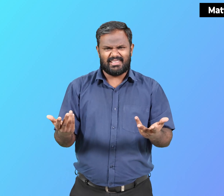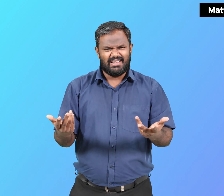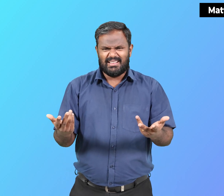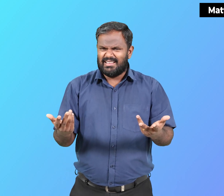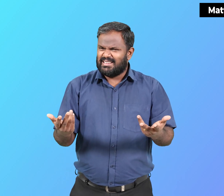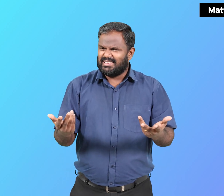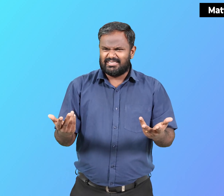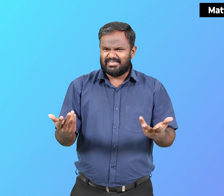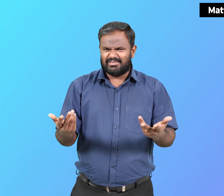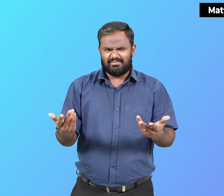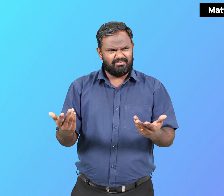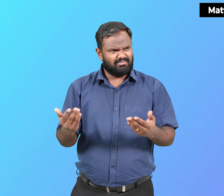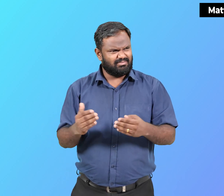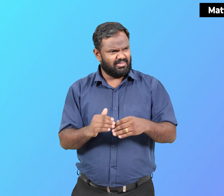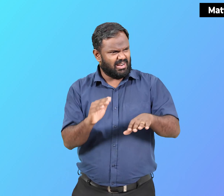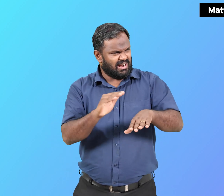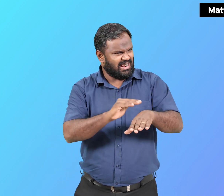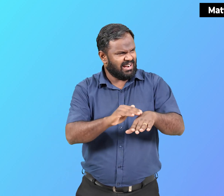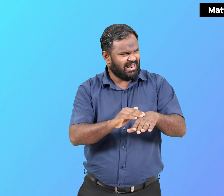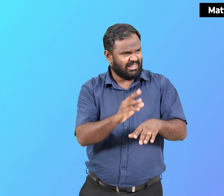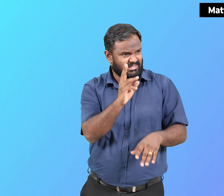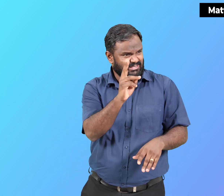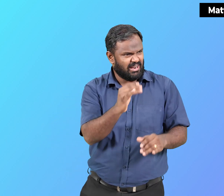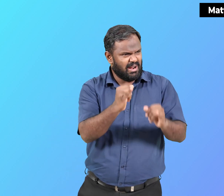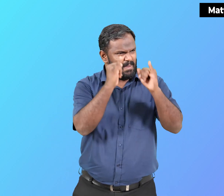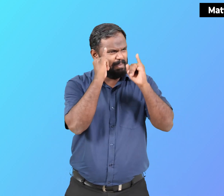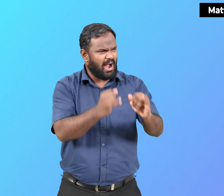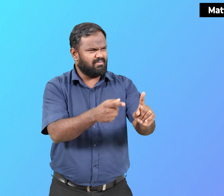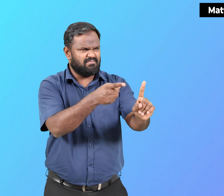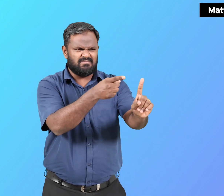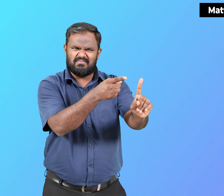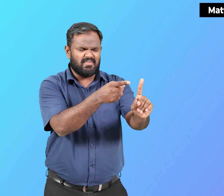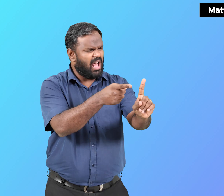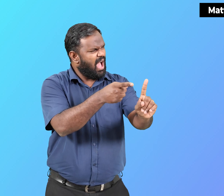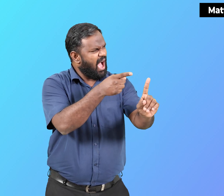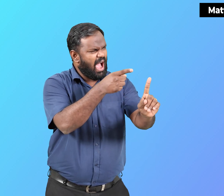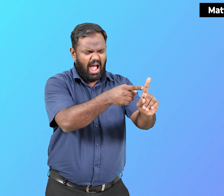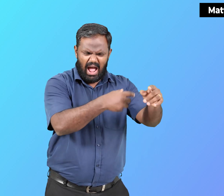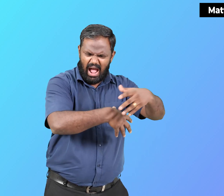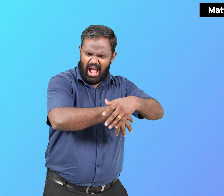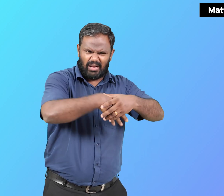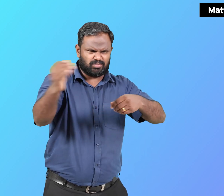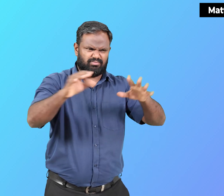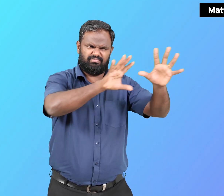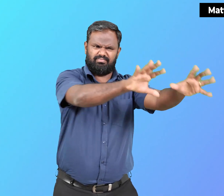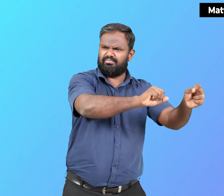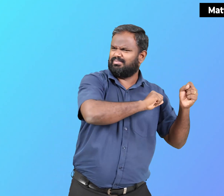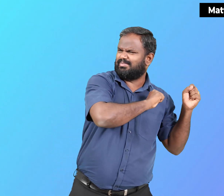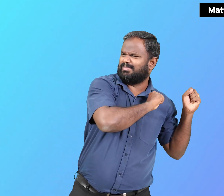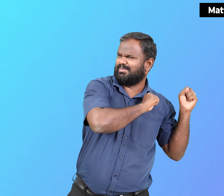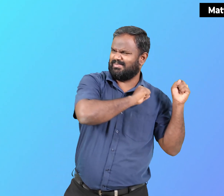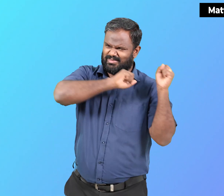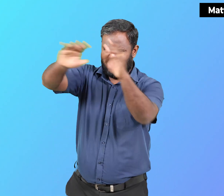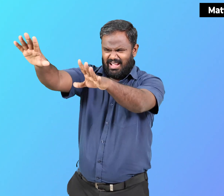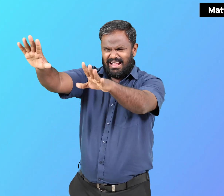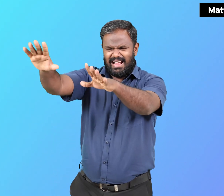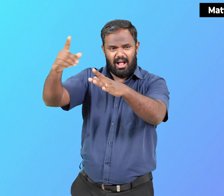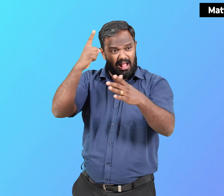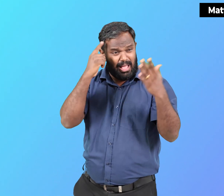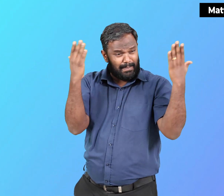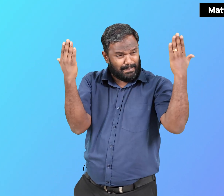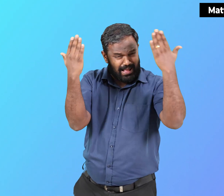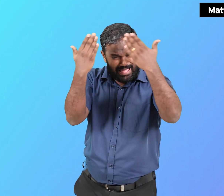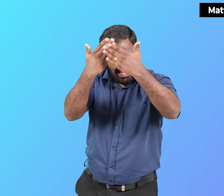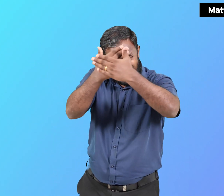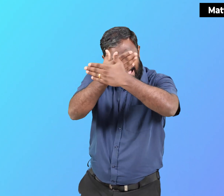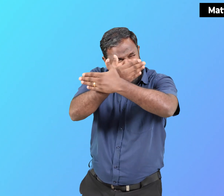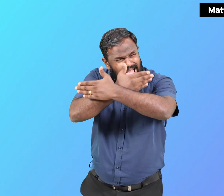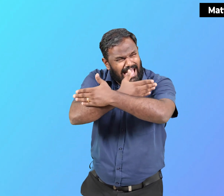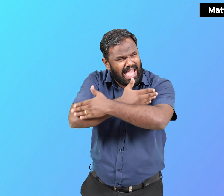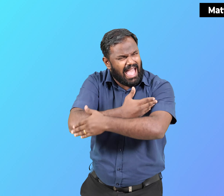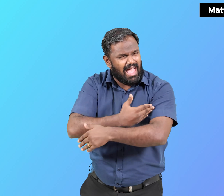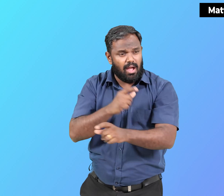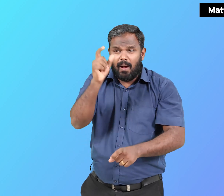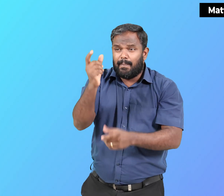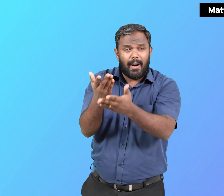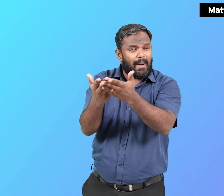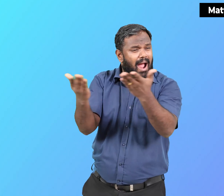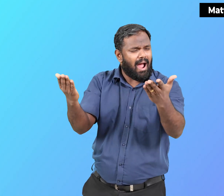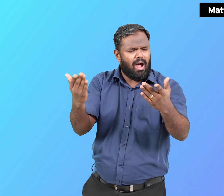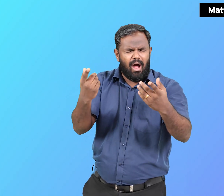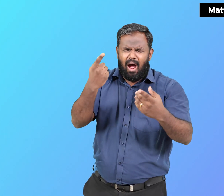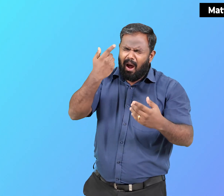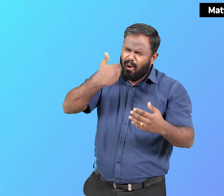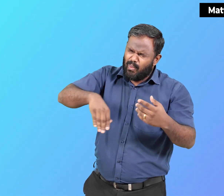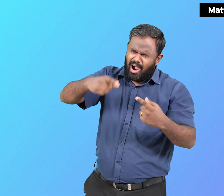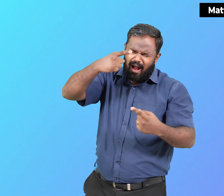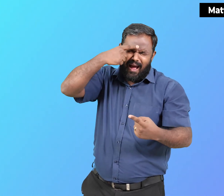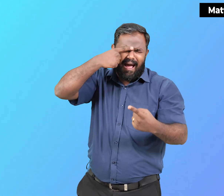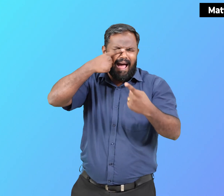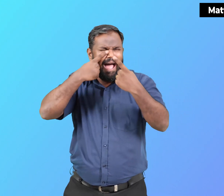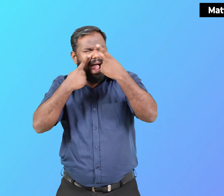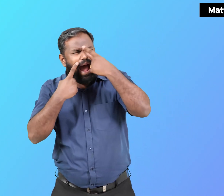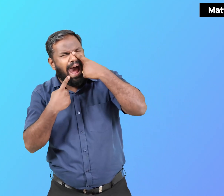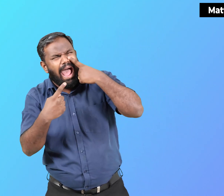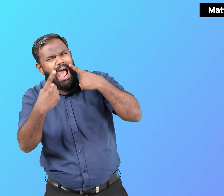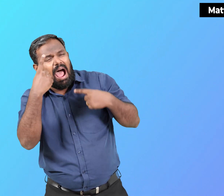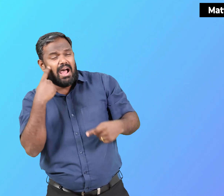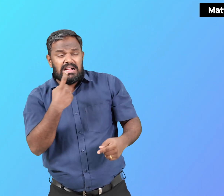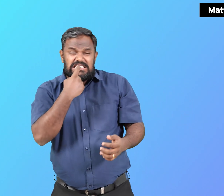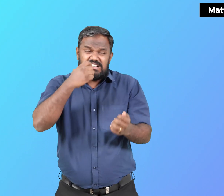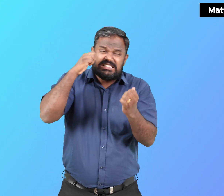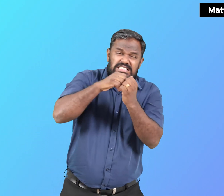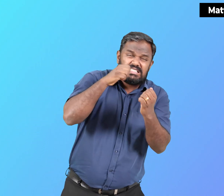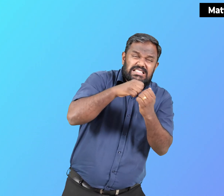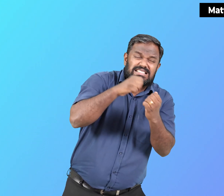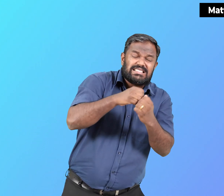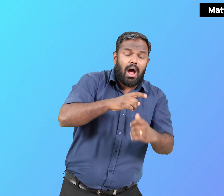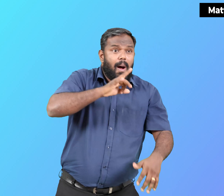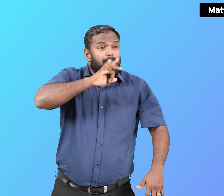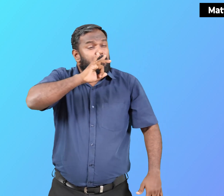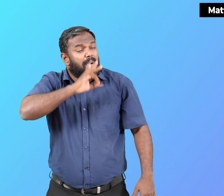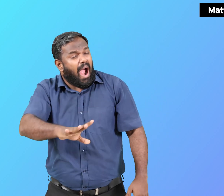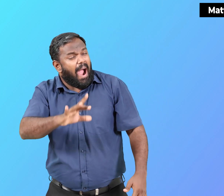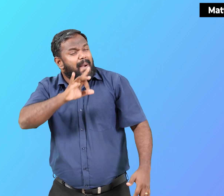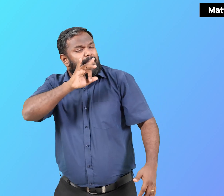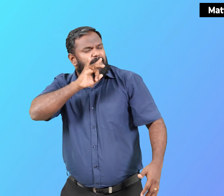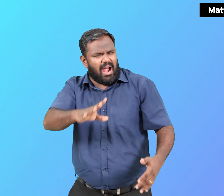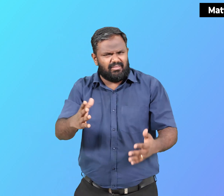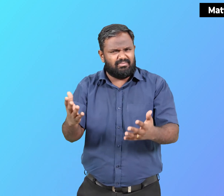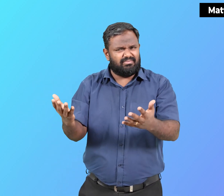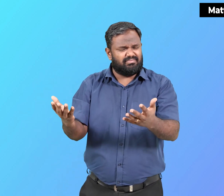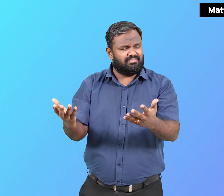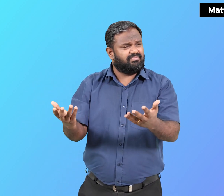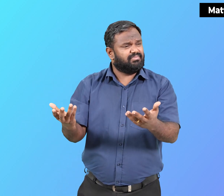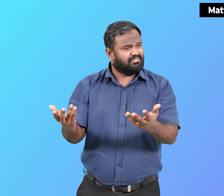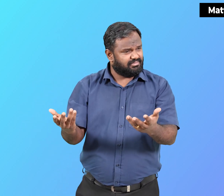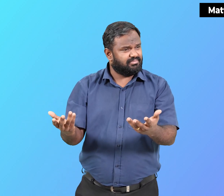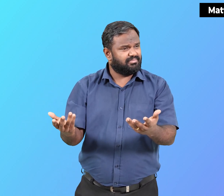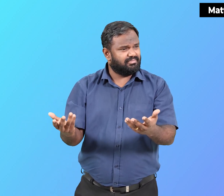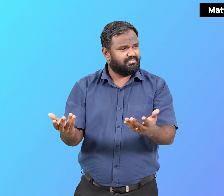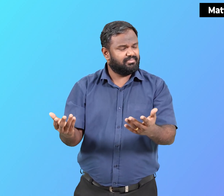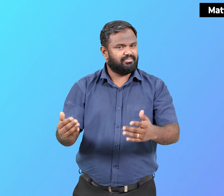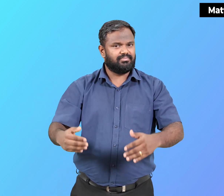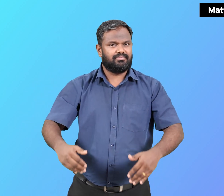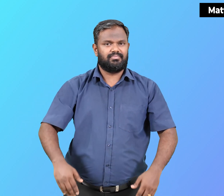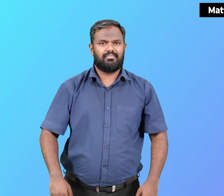Then the master said, ‘Throw that useless servant outside into the darkness, where people will cry and grind their teeth in pain.’